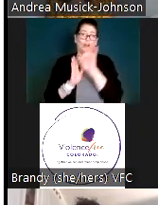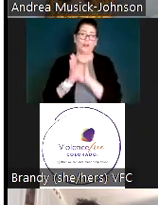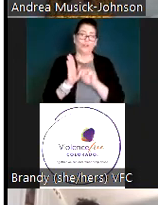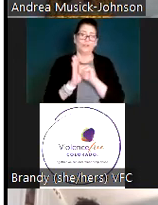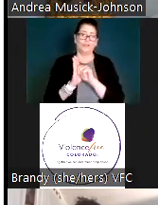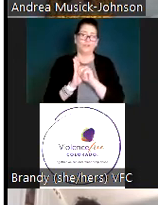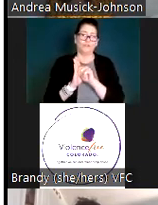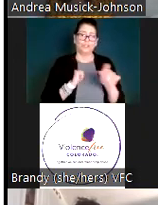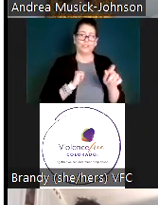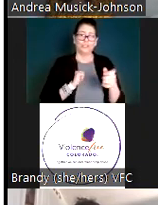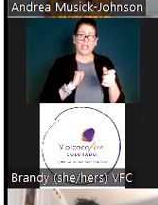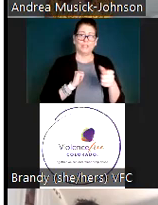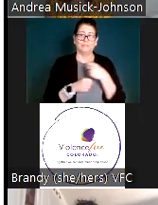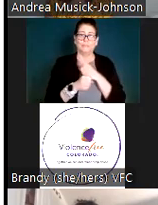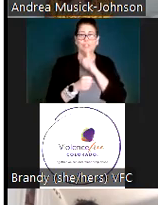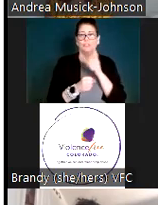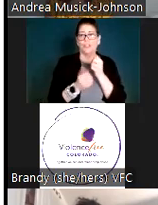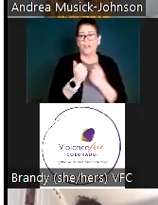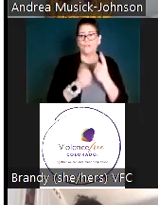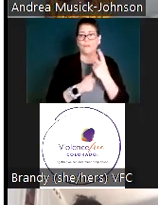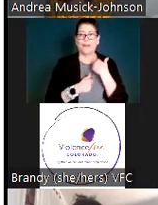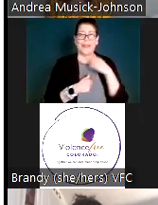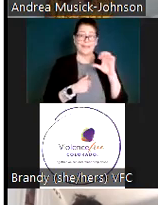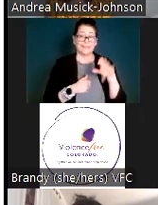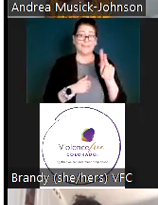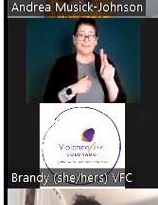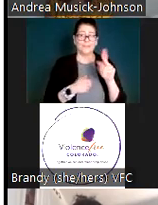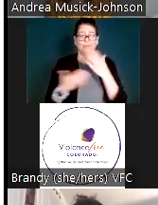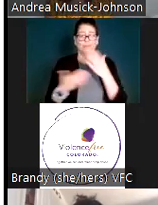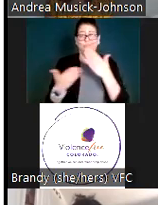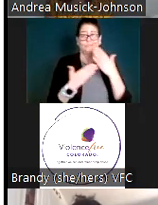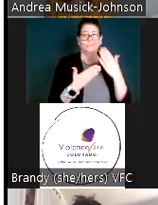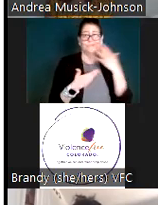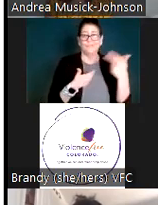gets those links when they're available. So thank you all for being with us today. Again,